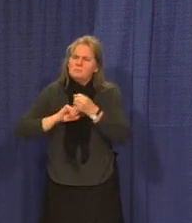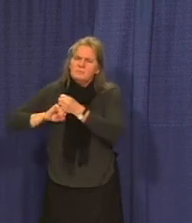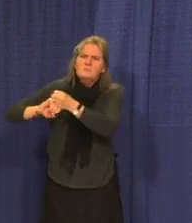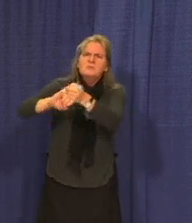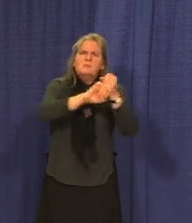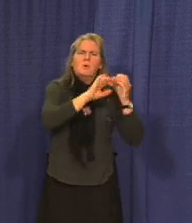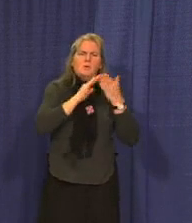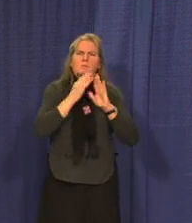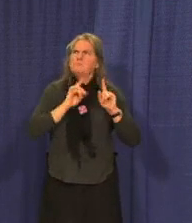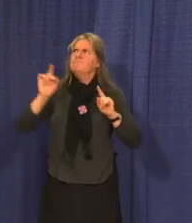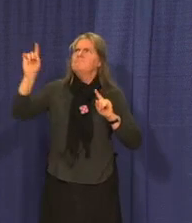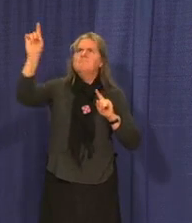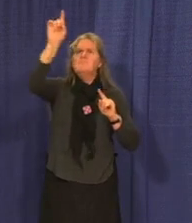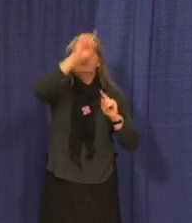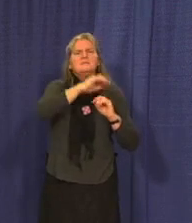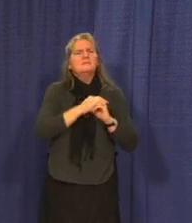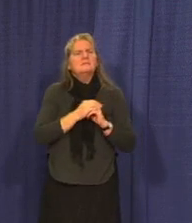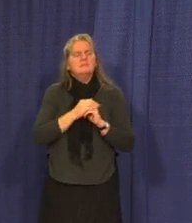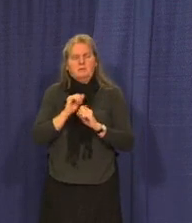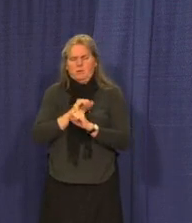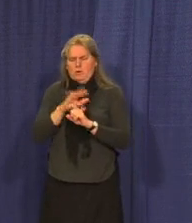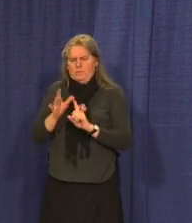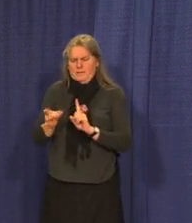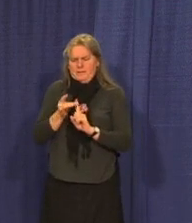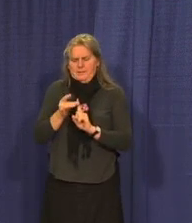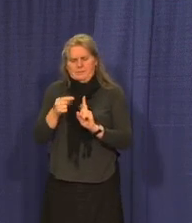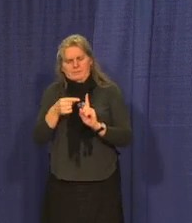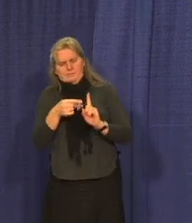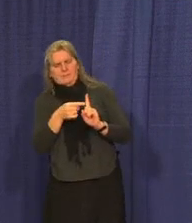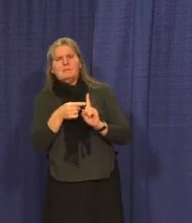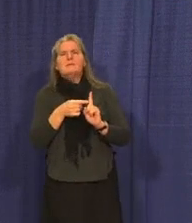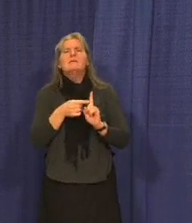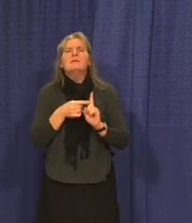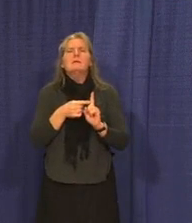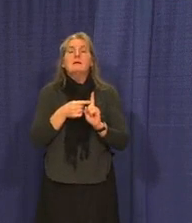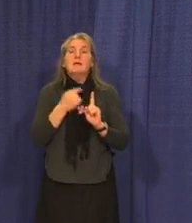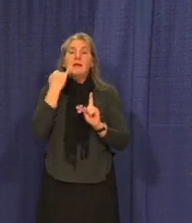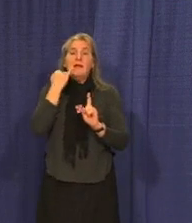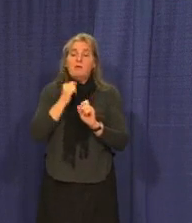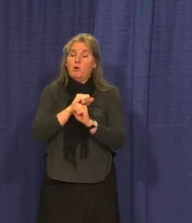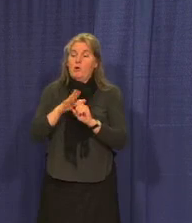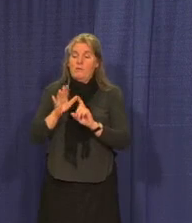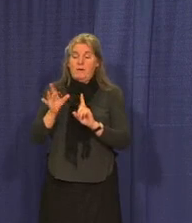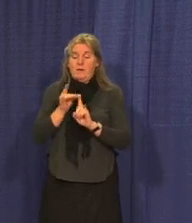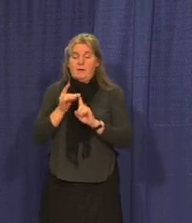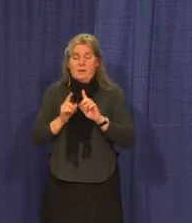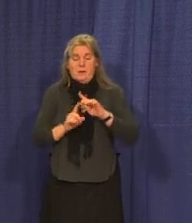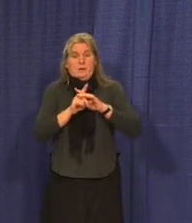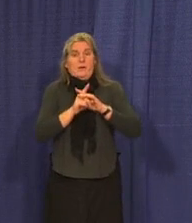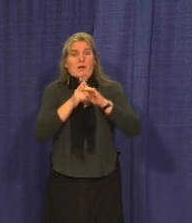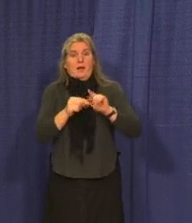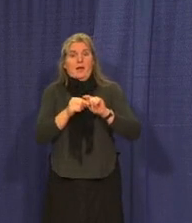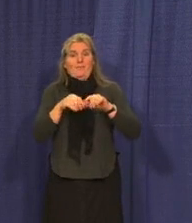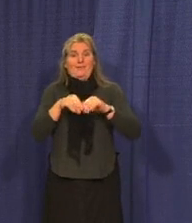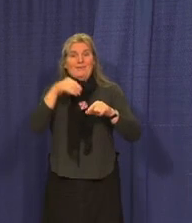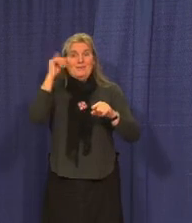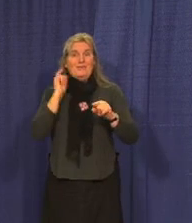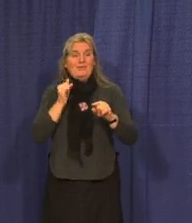It is also important that we support our communities. With a case of COVID-19 -- sorry, when a case of COVID-19